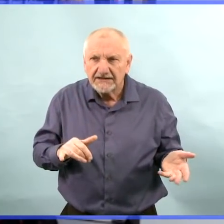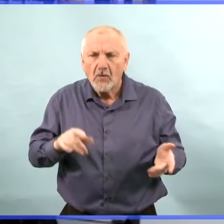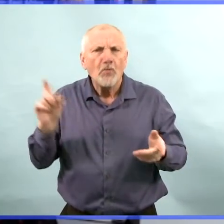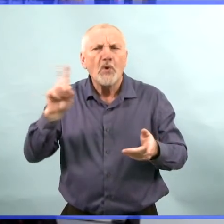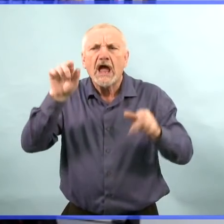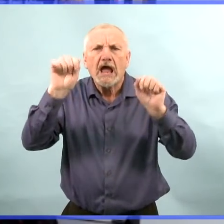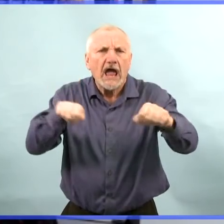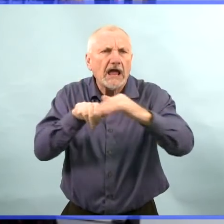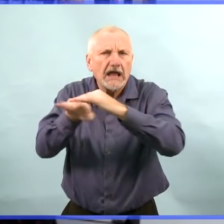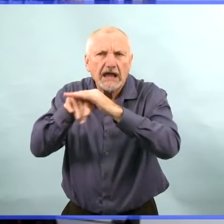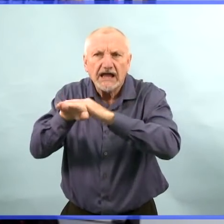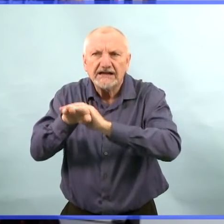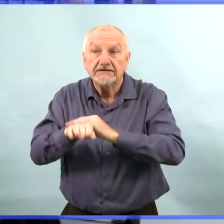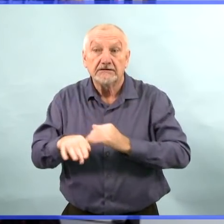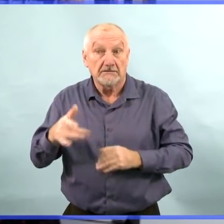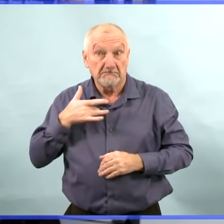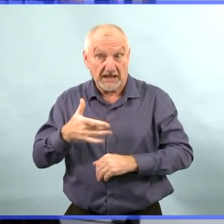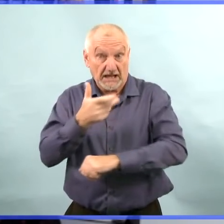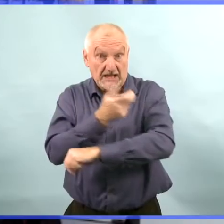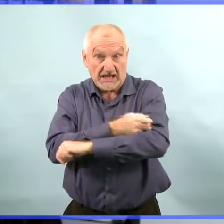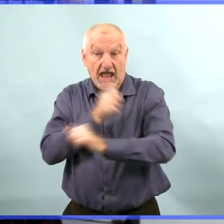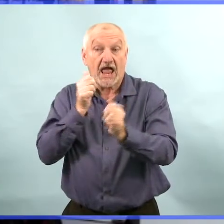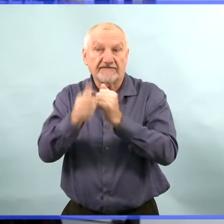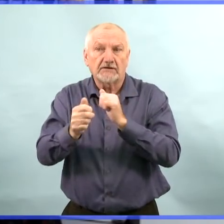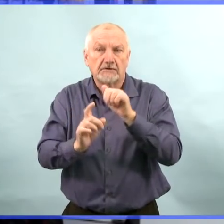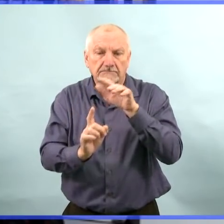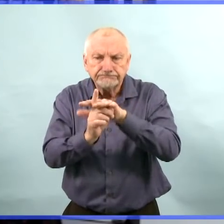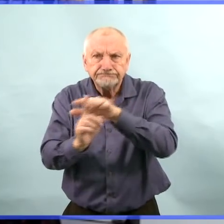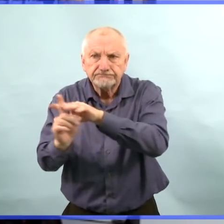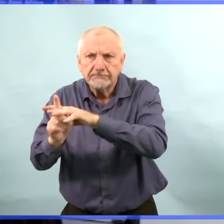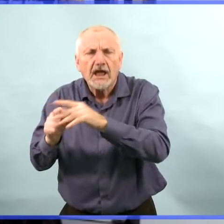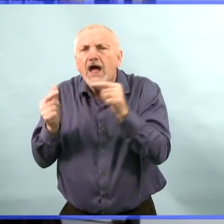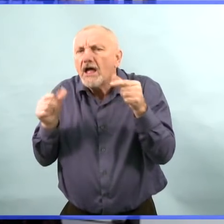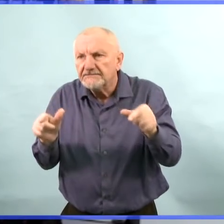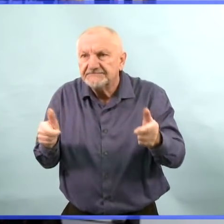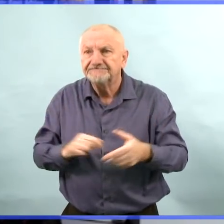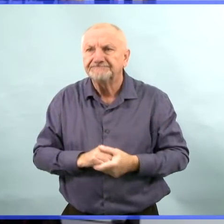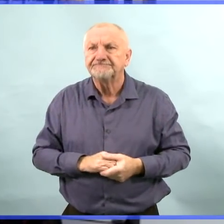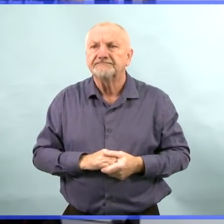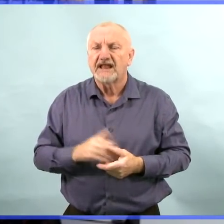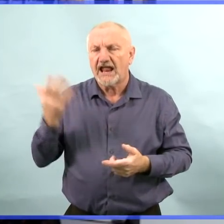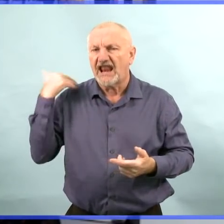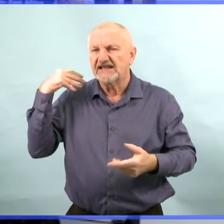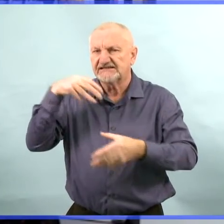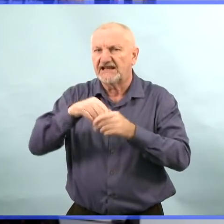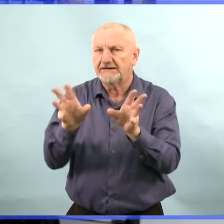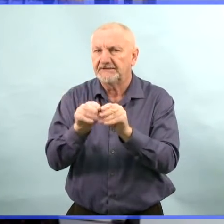following immunization i want to say a huge thank you to everyone who sent in questions there were